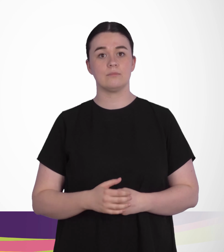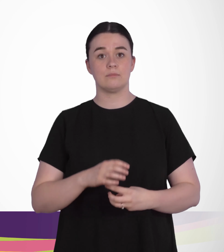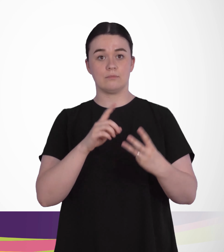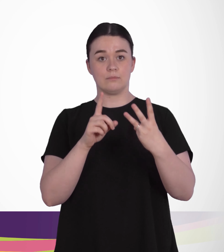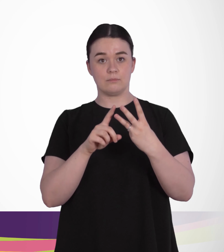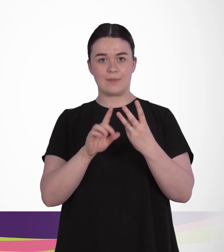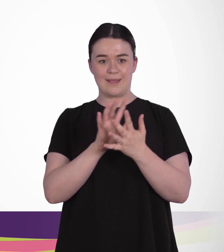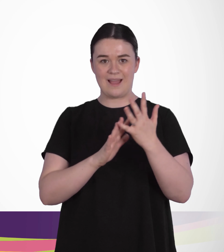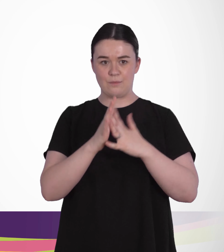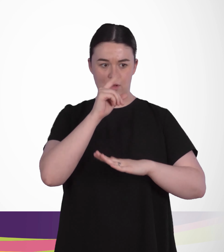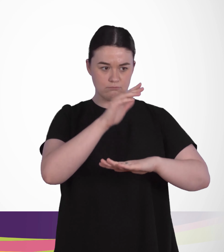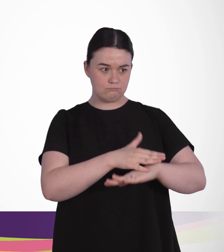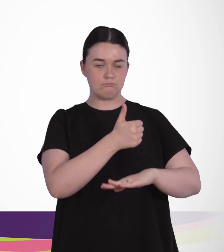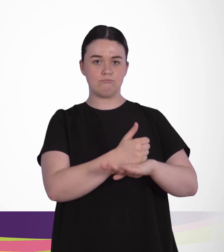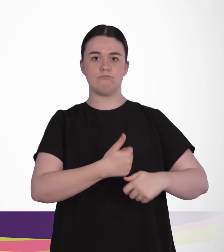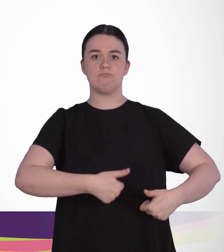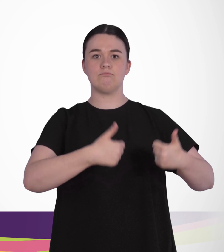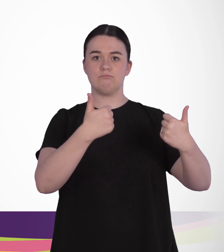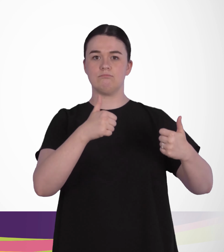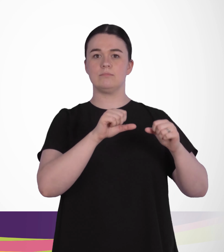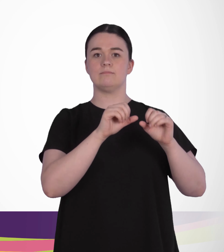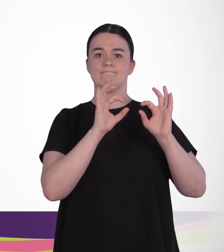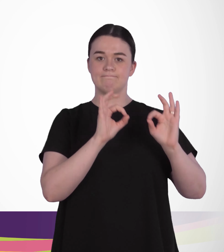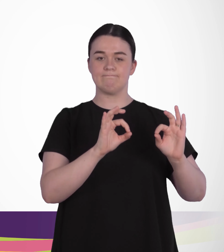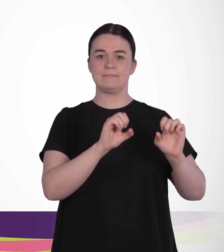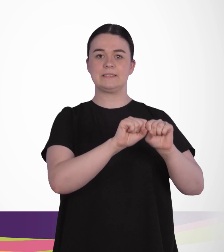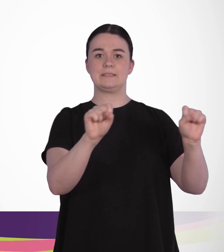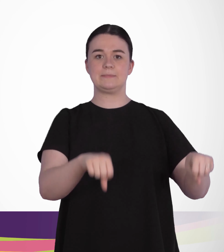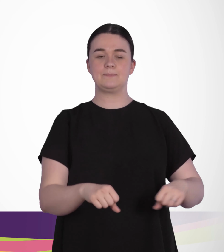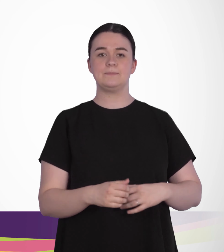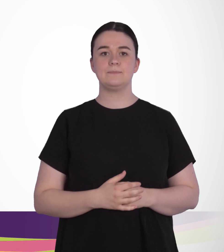• Enablers of effective systems